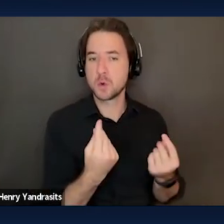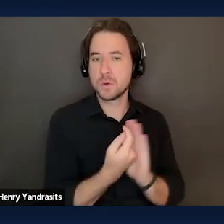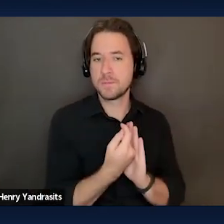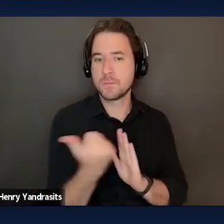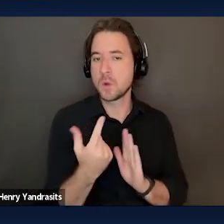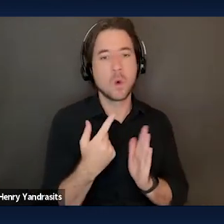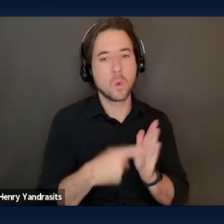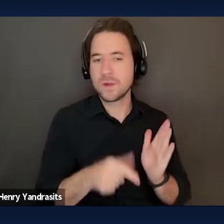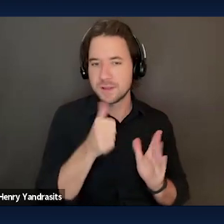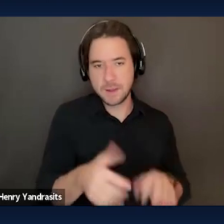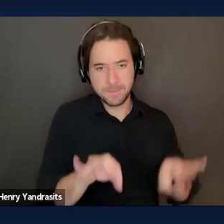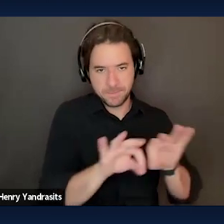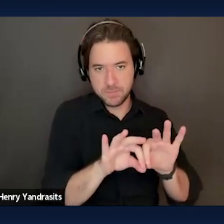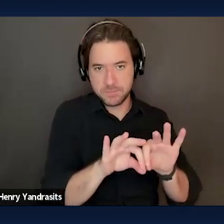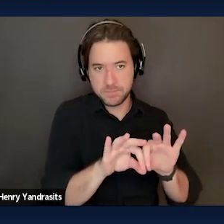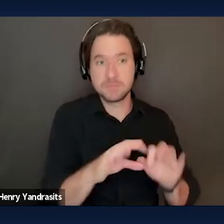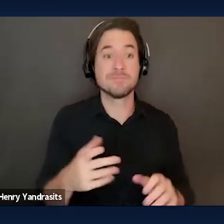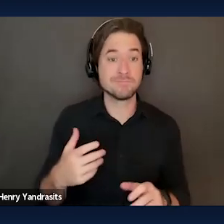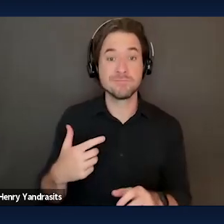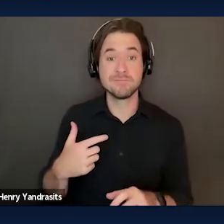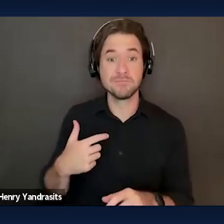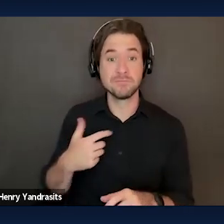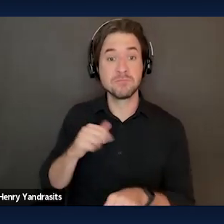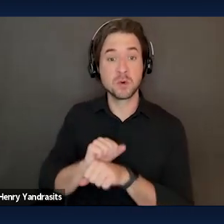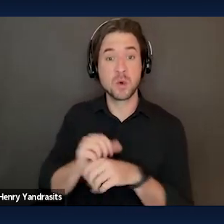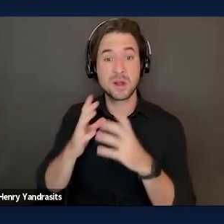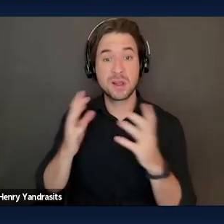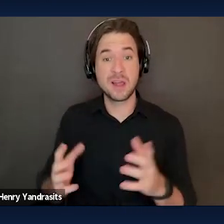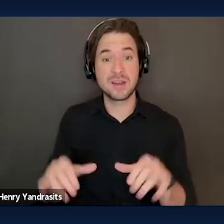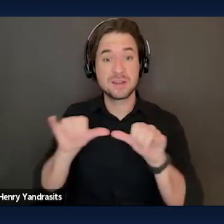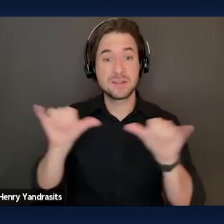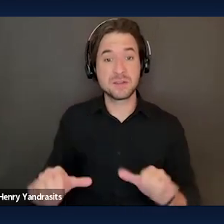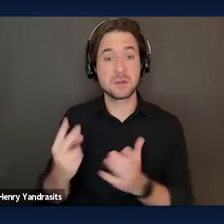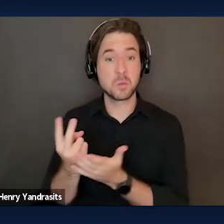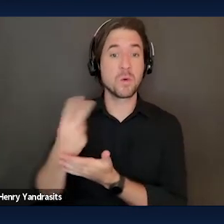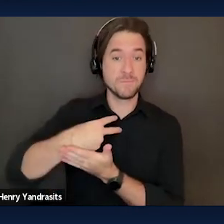I do a lot of work in systematic reviews, and a lot of what we're doing is trying to.